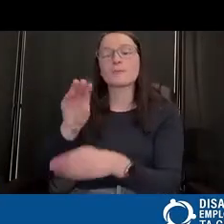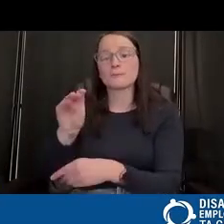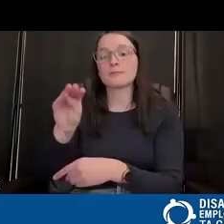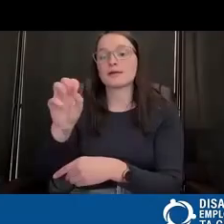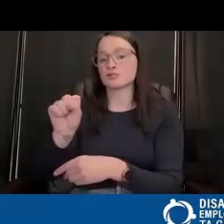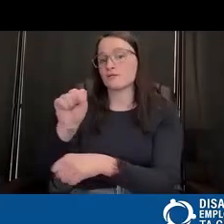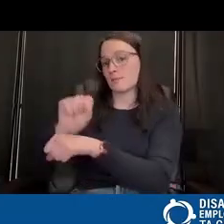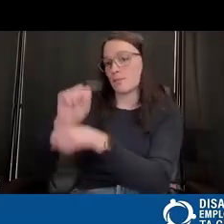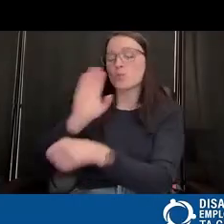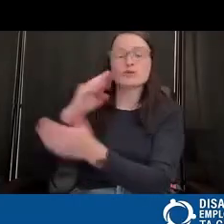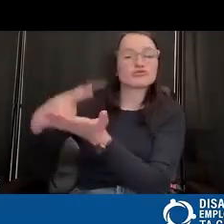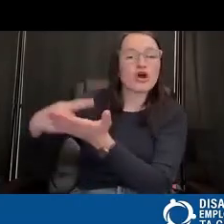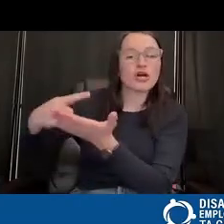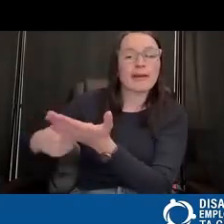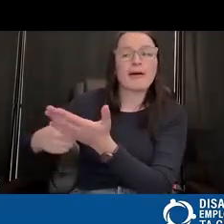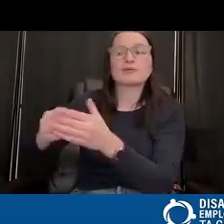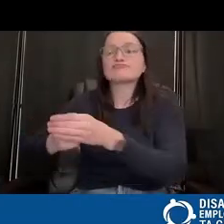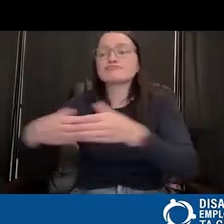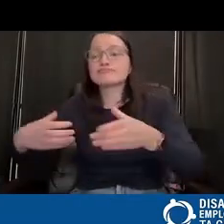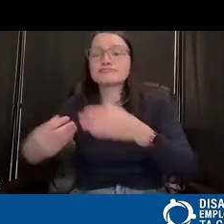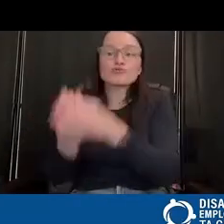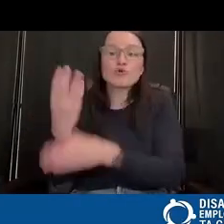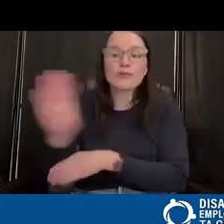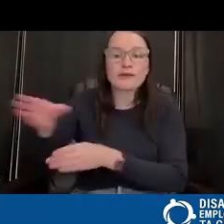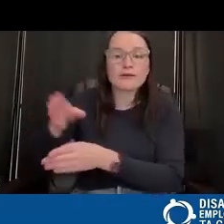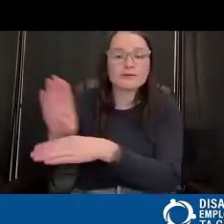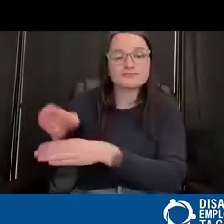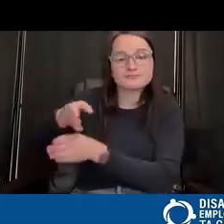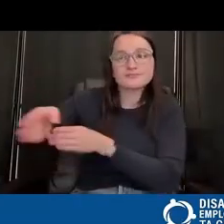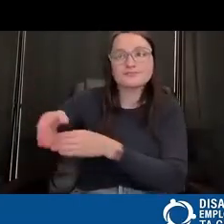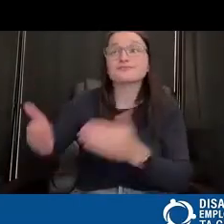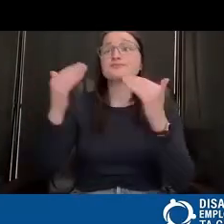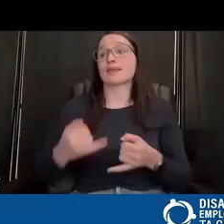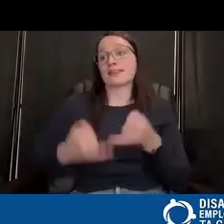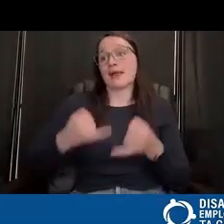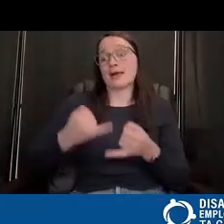And then last but certainly not least, we're going to be hearing from Tara O’Rourke and Mike Shea